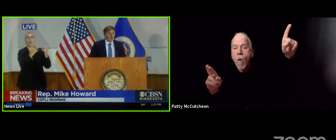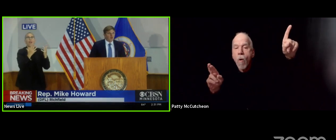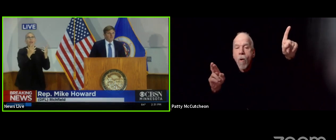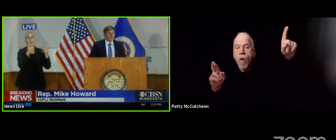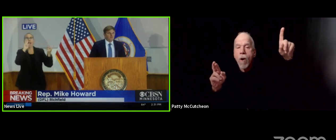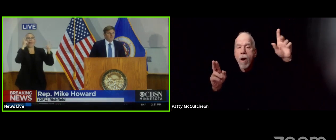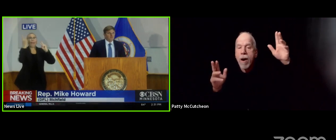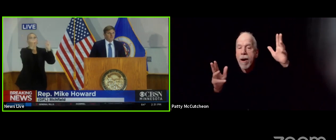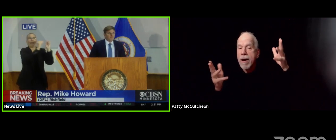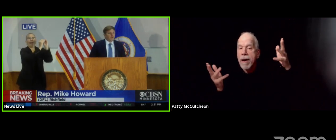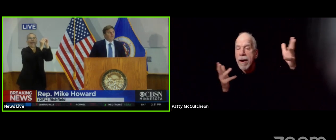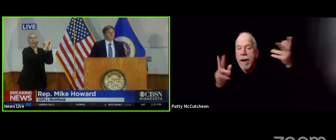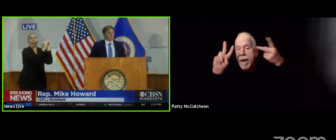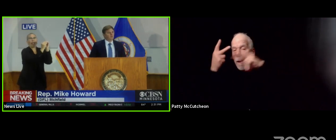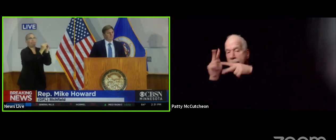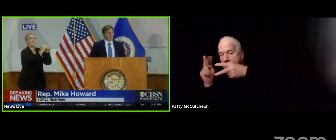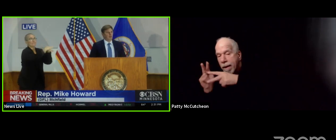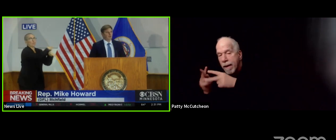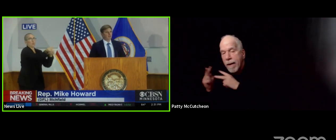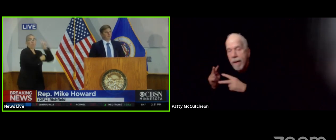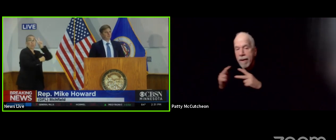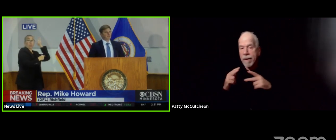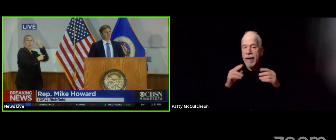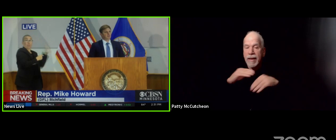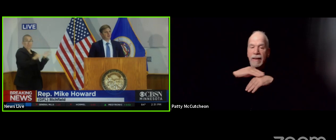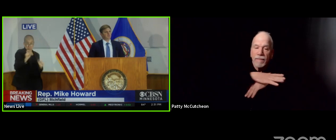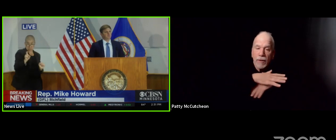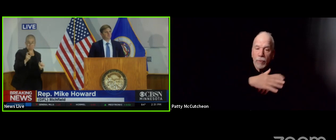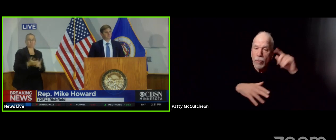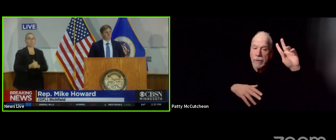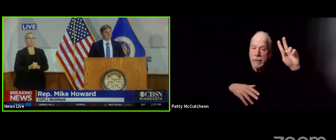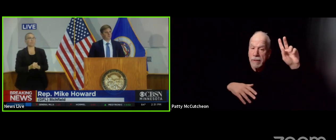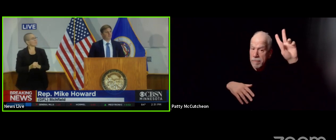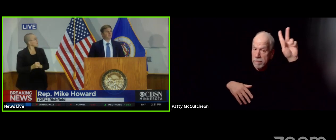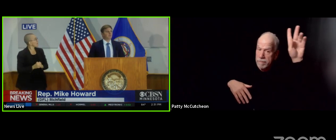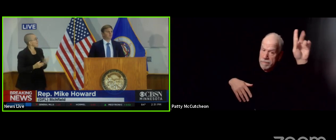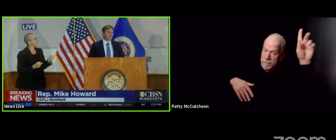≫ I GUESS WHAT I WOULD SAY TO THAT IS, EVERYTHING THROUGHOUT THIS